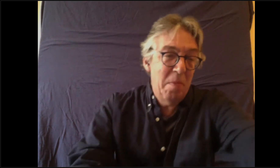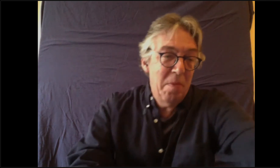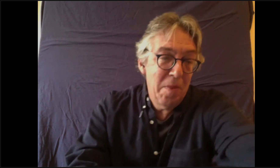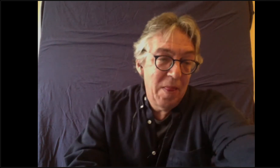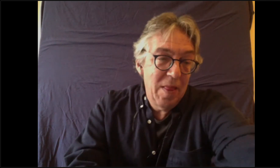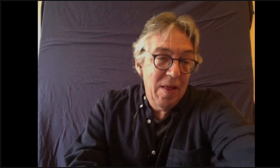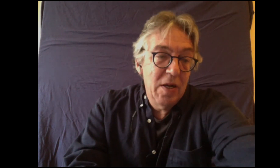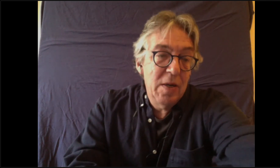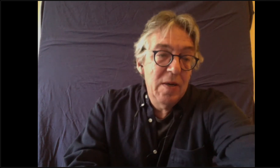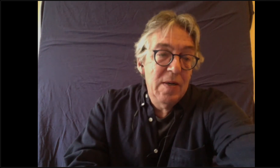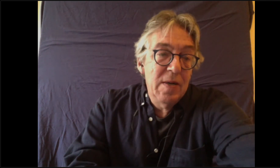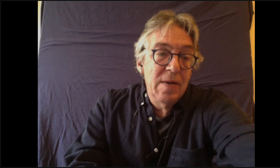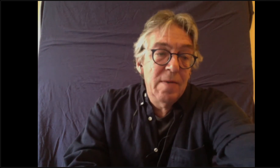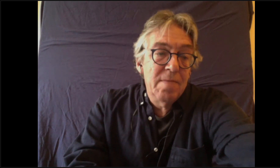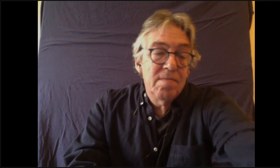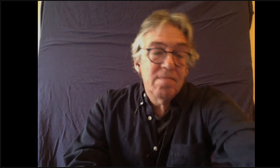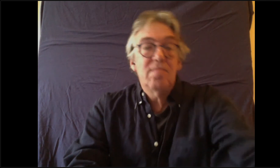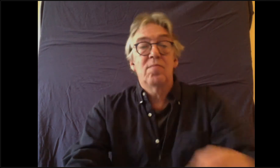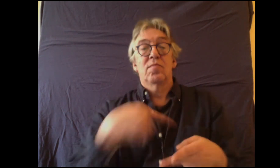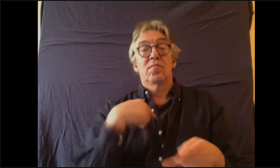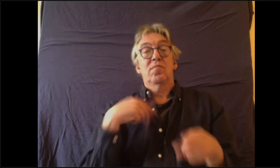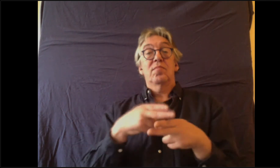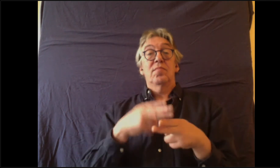Okay. My name is Grace Achieng from Kenya.